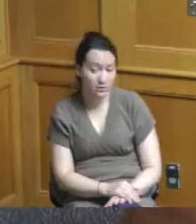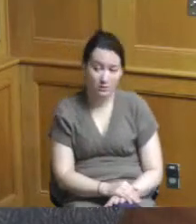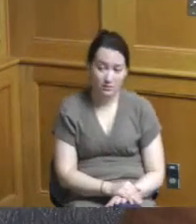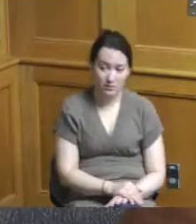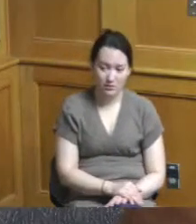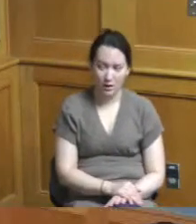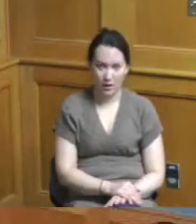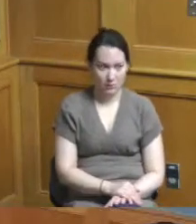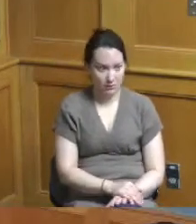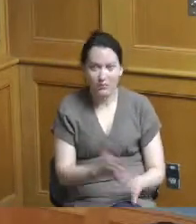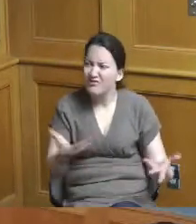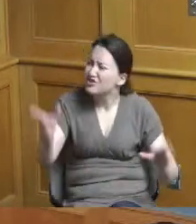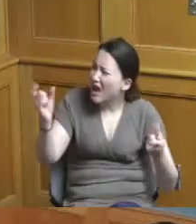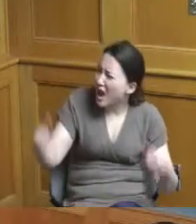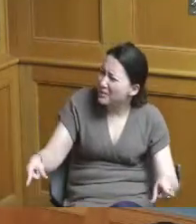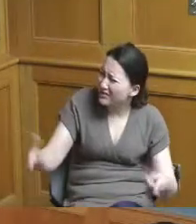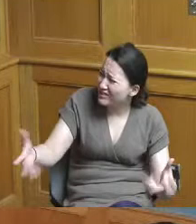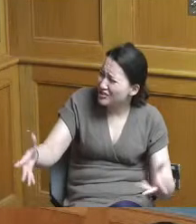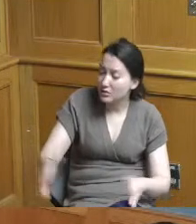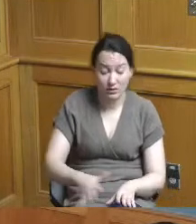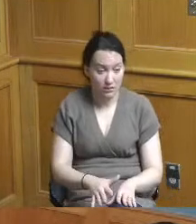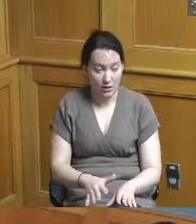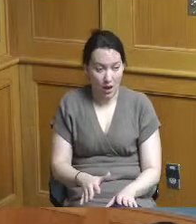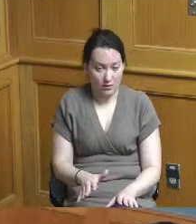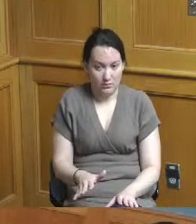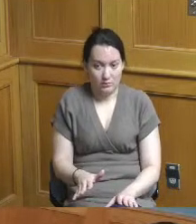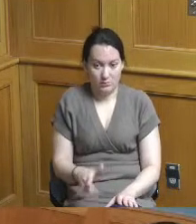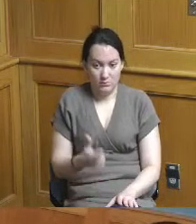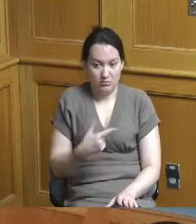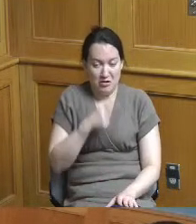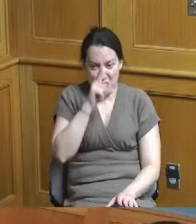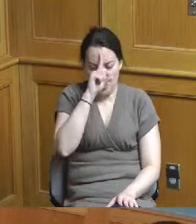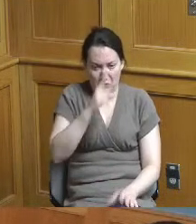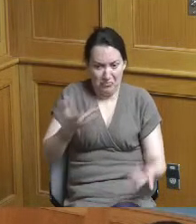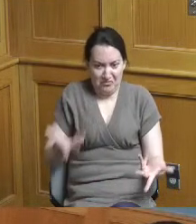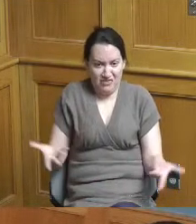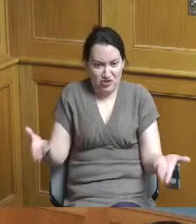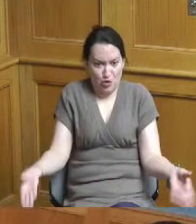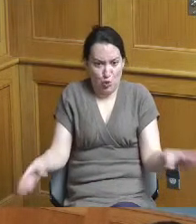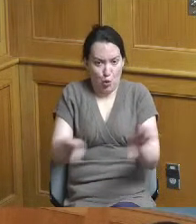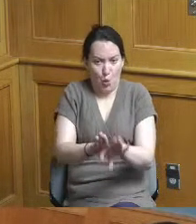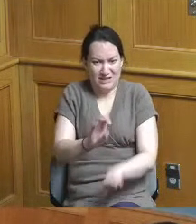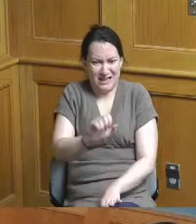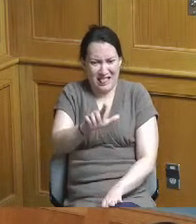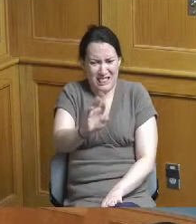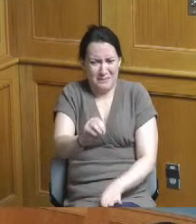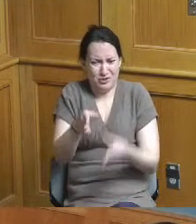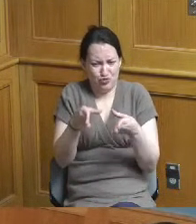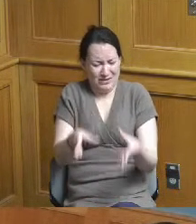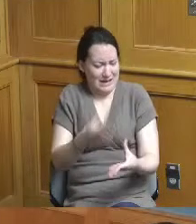well I don't think they've closed the Elm Street yet so I don't I don't know that until that